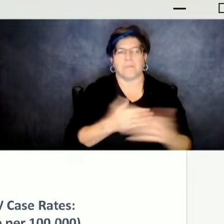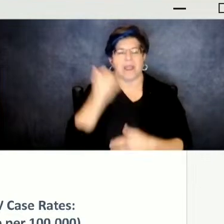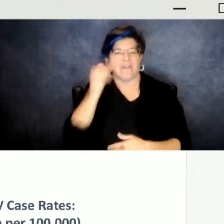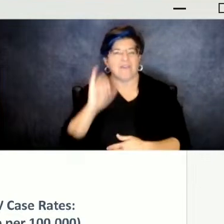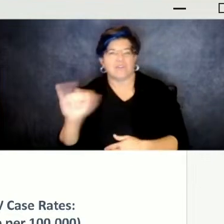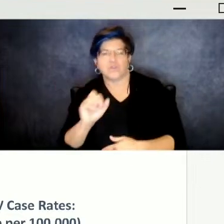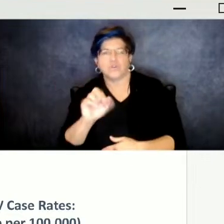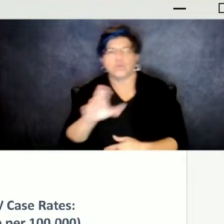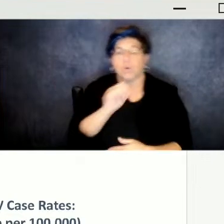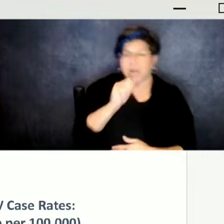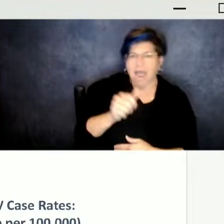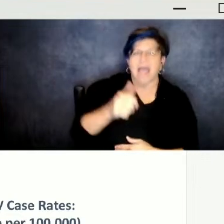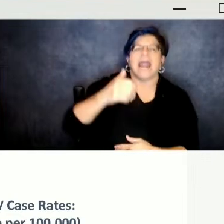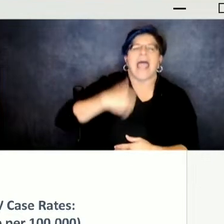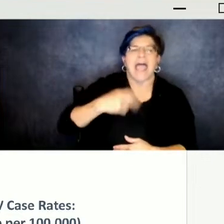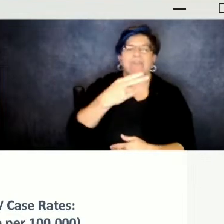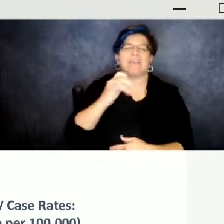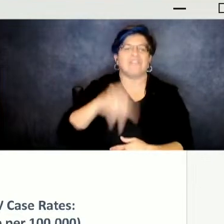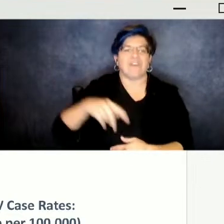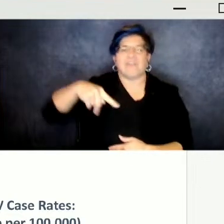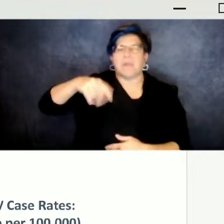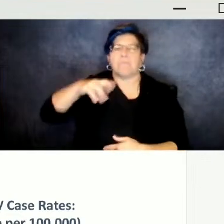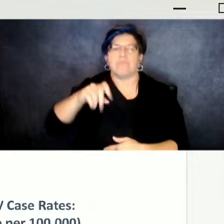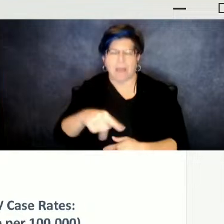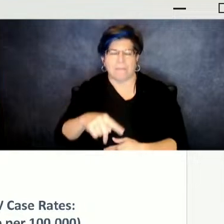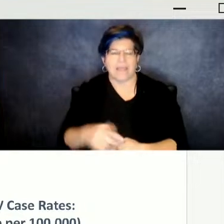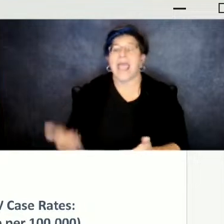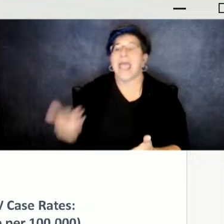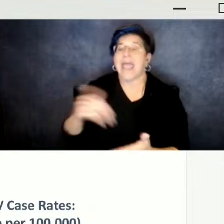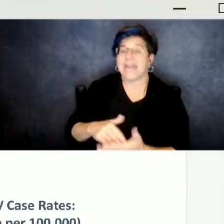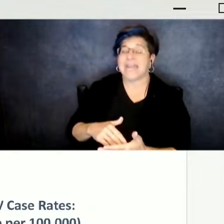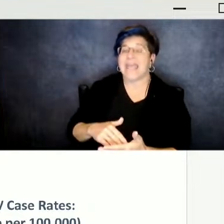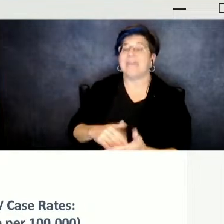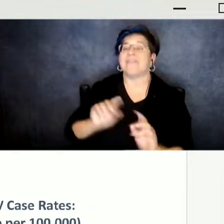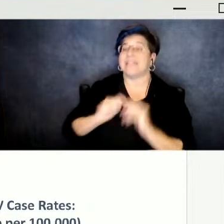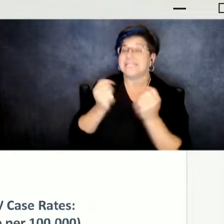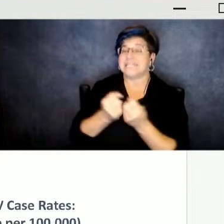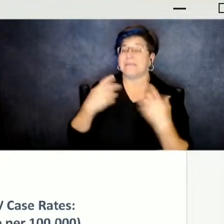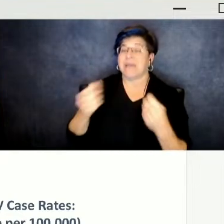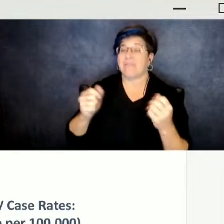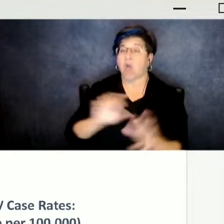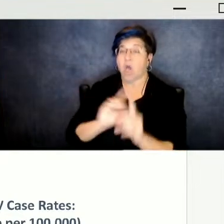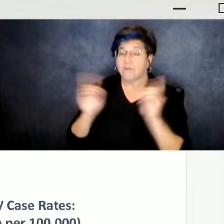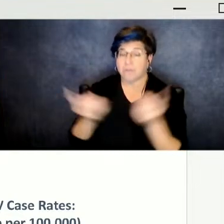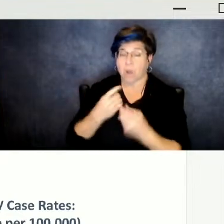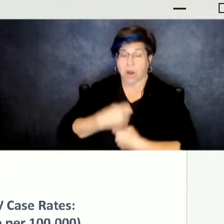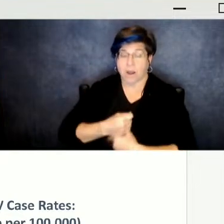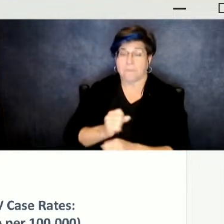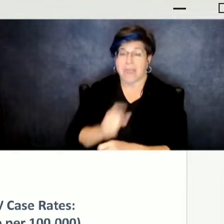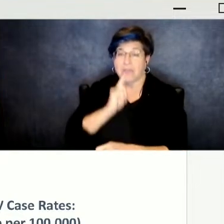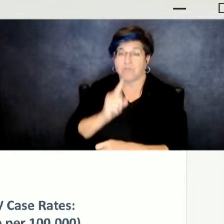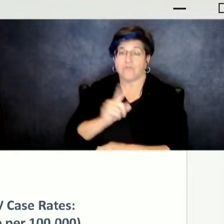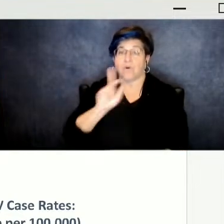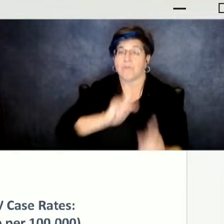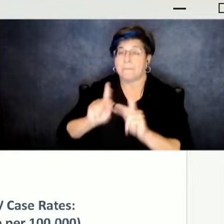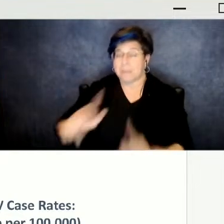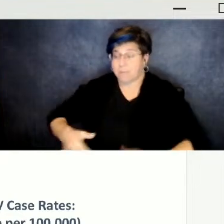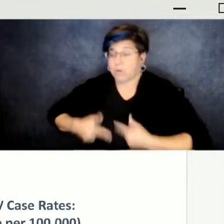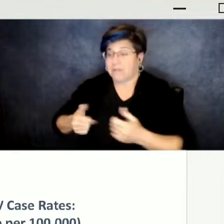ABLE TO DO THAT TO MAKE SURE THAT FOLKS WHETHER YOU HAVE INSURANCE COVERAGE OR NOT HAVE HIV PREP.